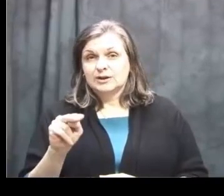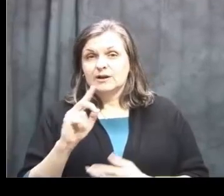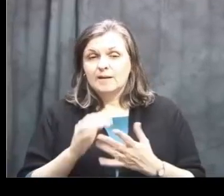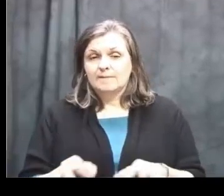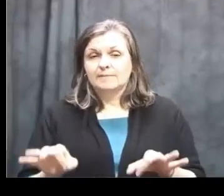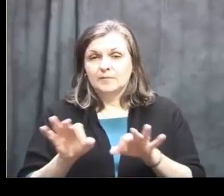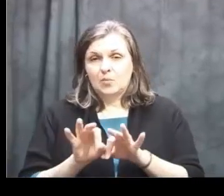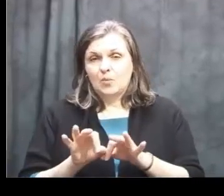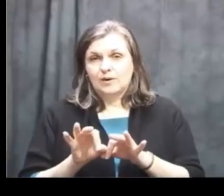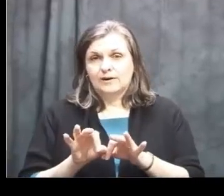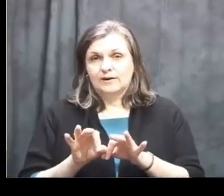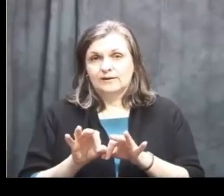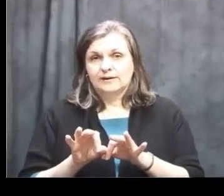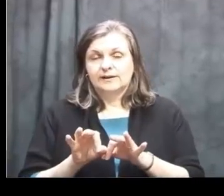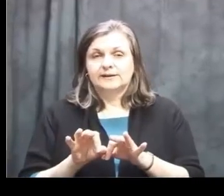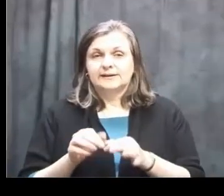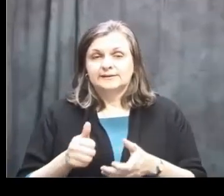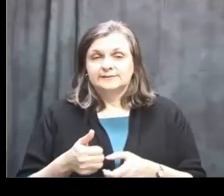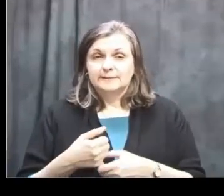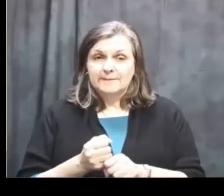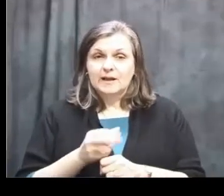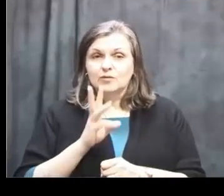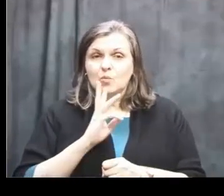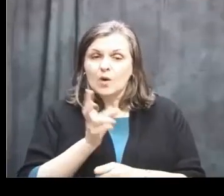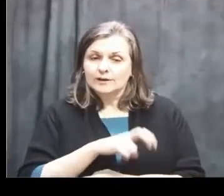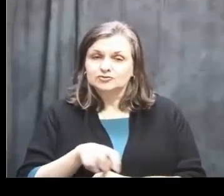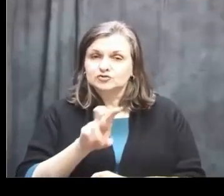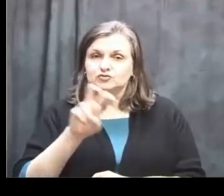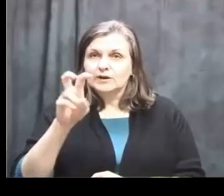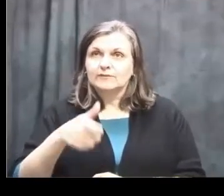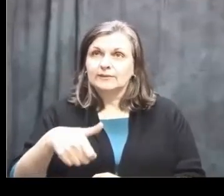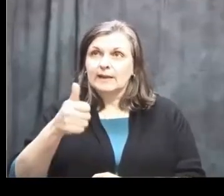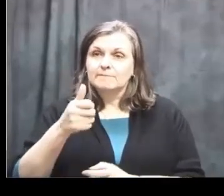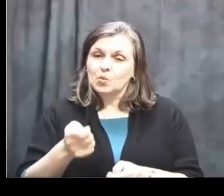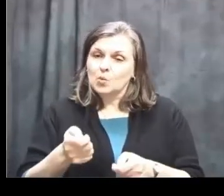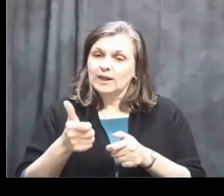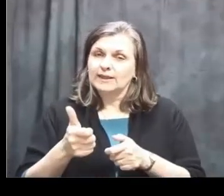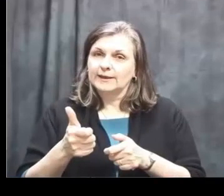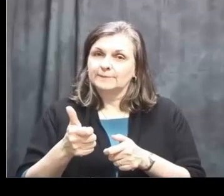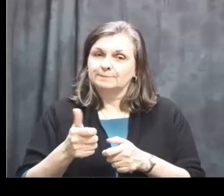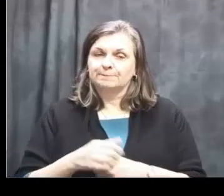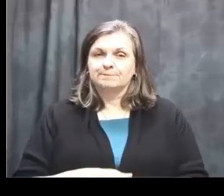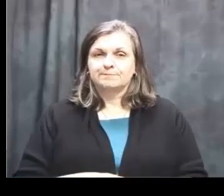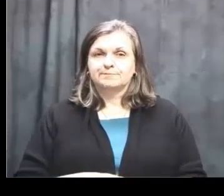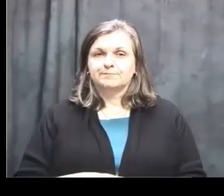will be critical for us to really move a lot of water quickly